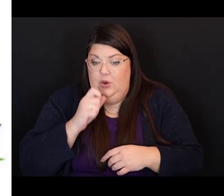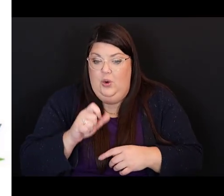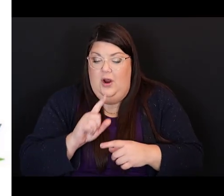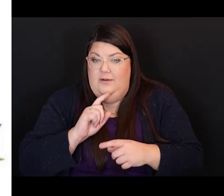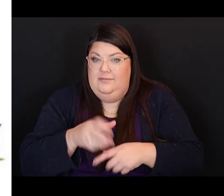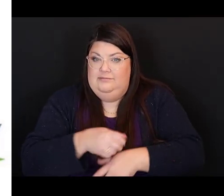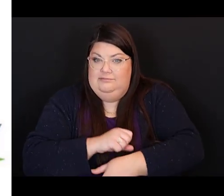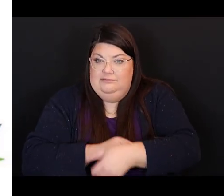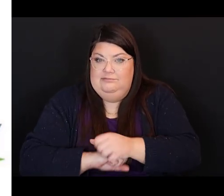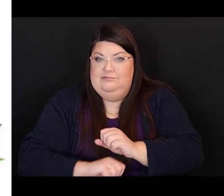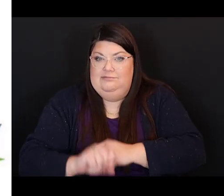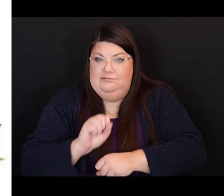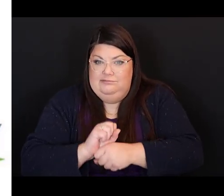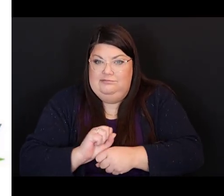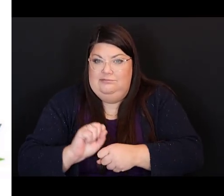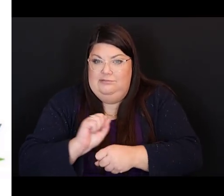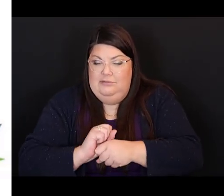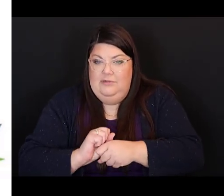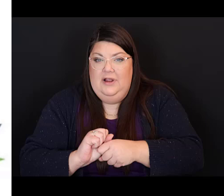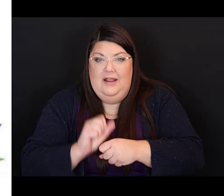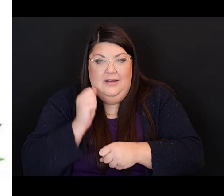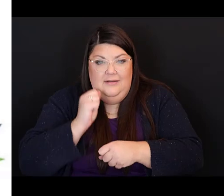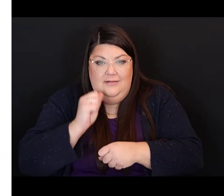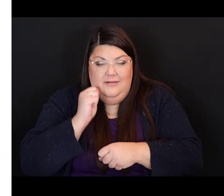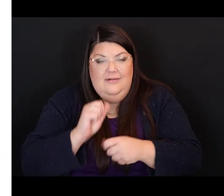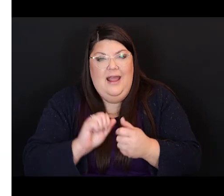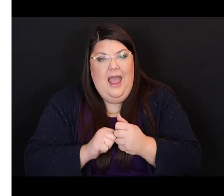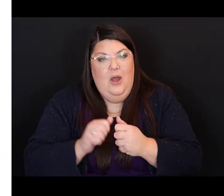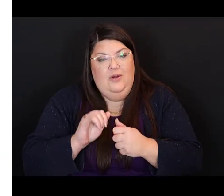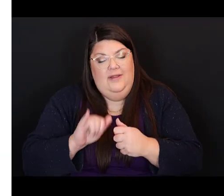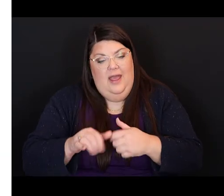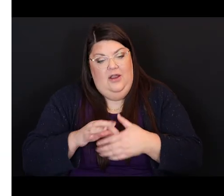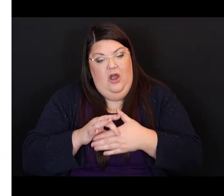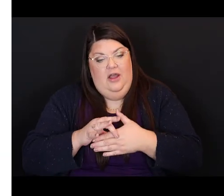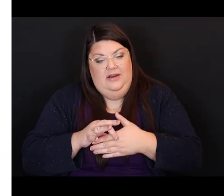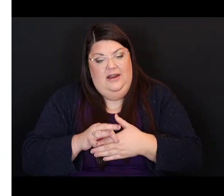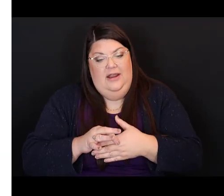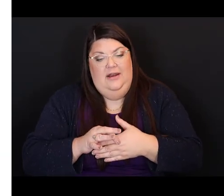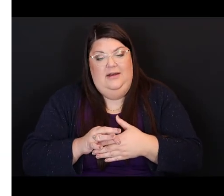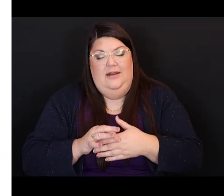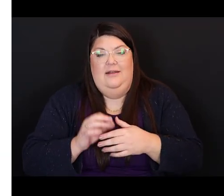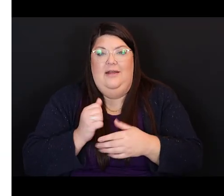that are in the trenches, that are doing this work, how are how is having content like this